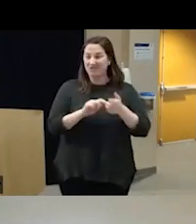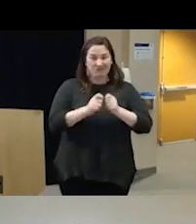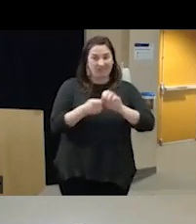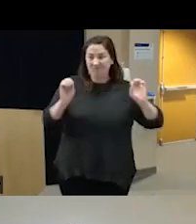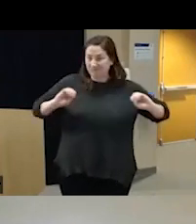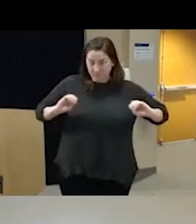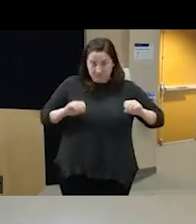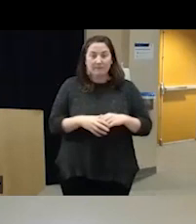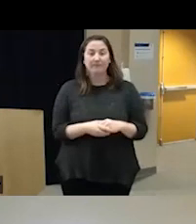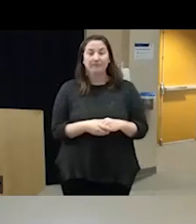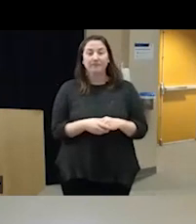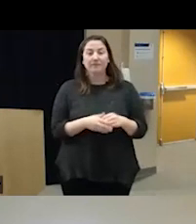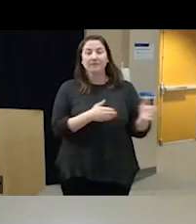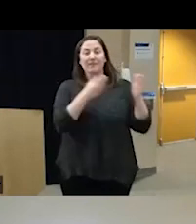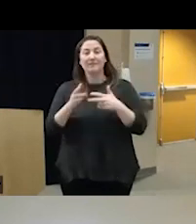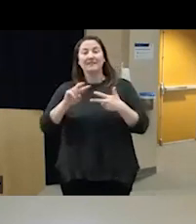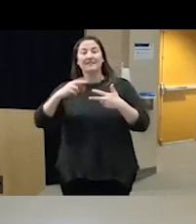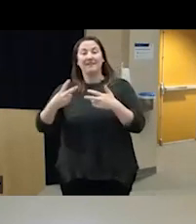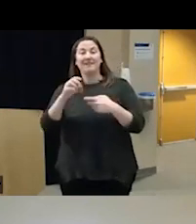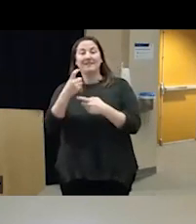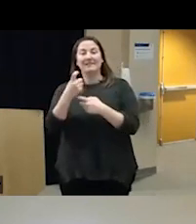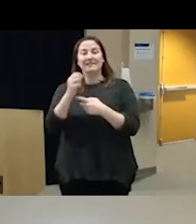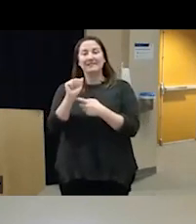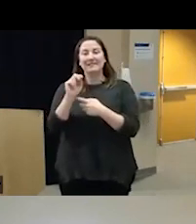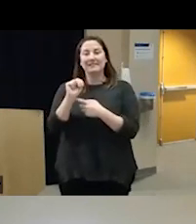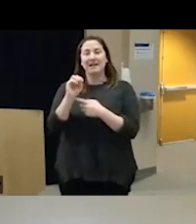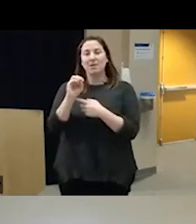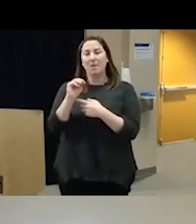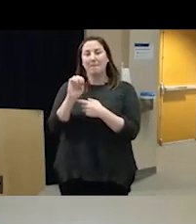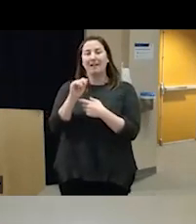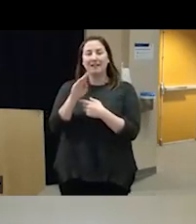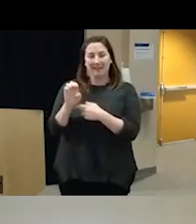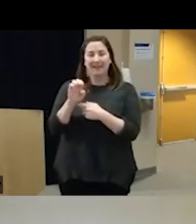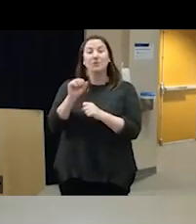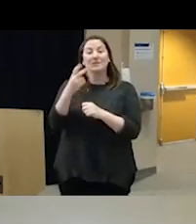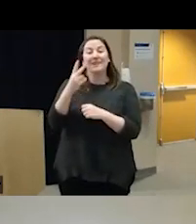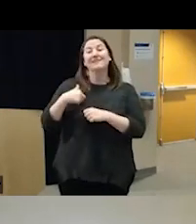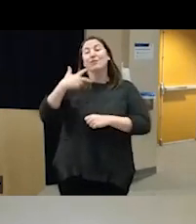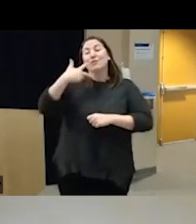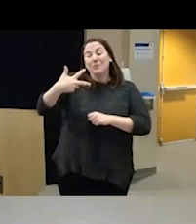So normally in androsphere and M1 M4 muscarinic agonists, three positive studies. It